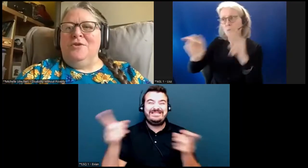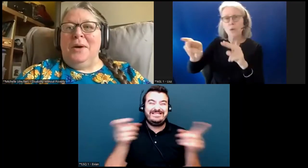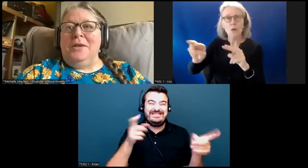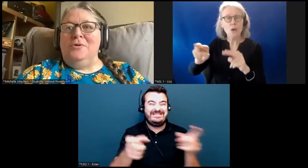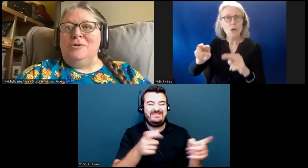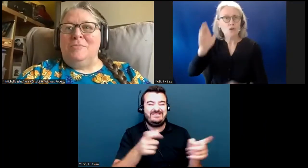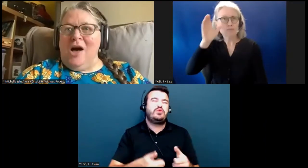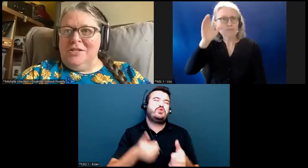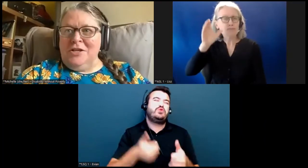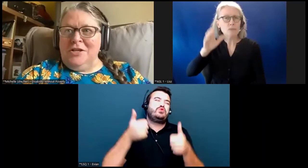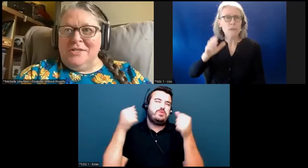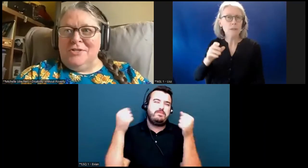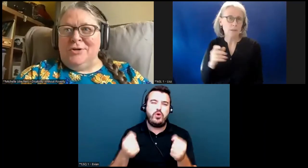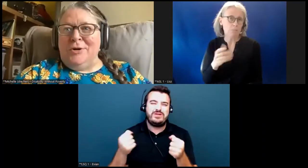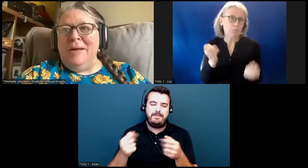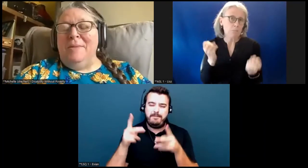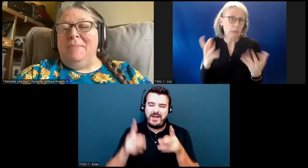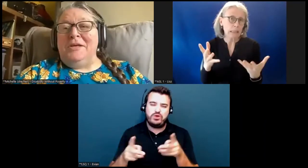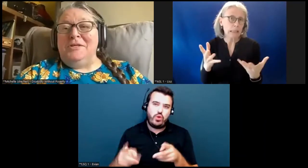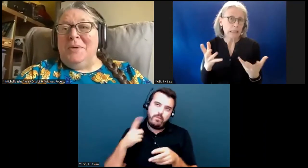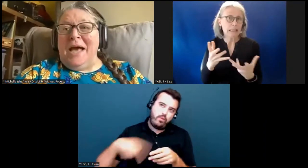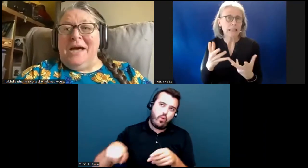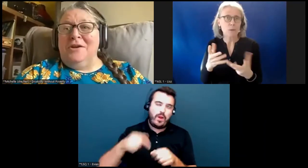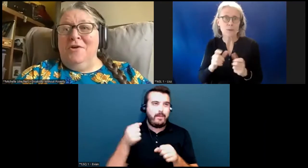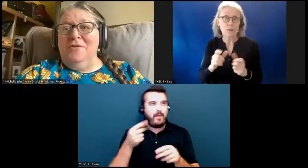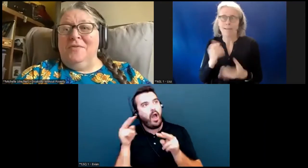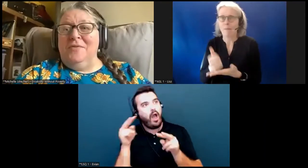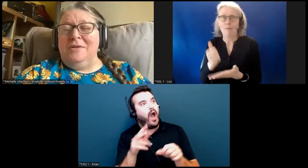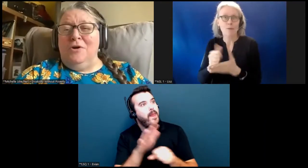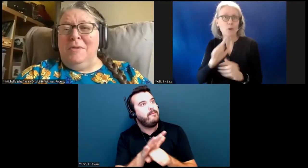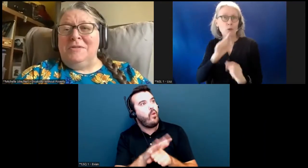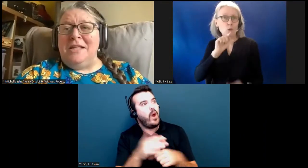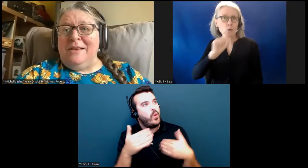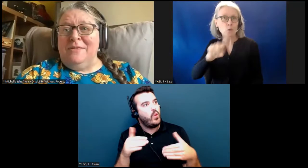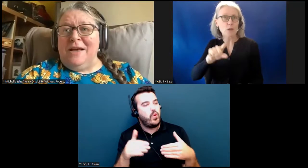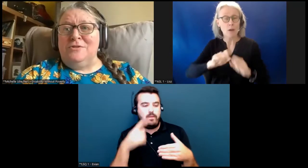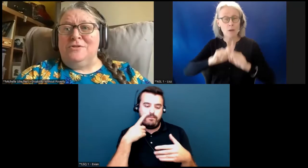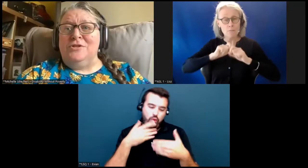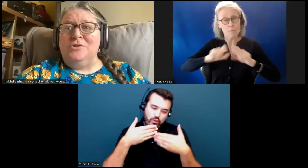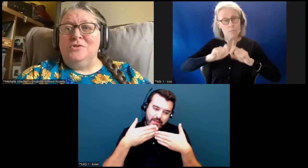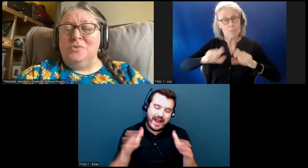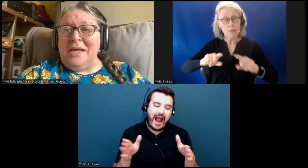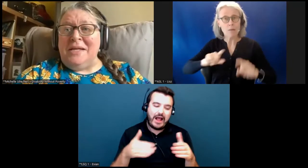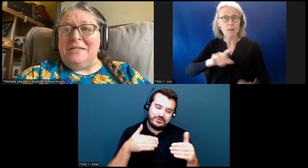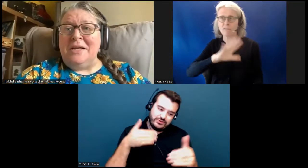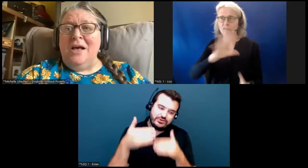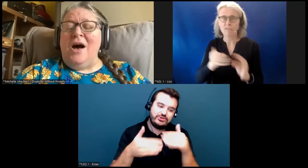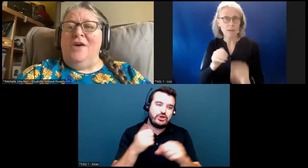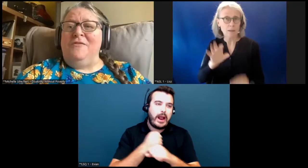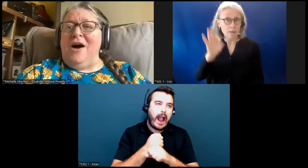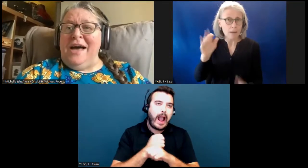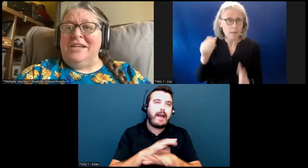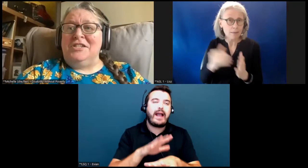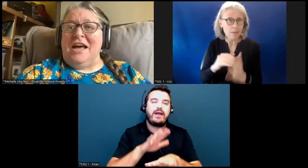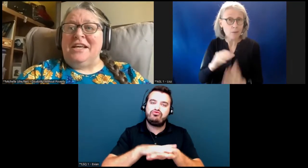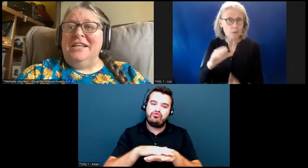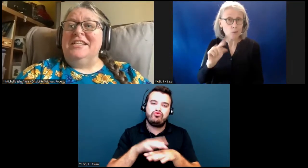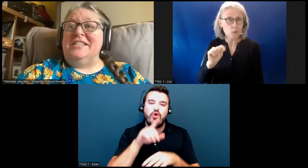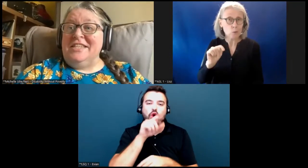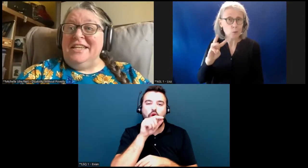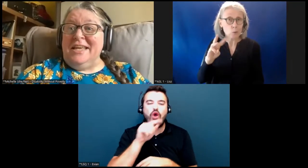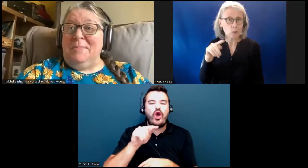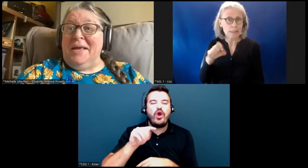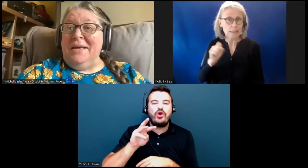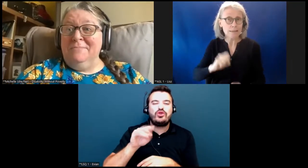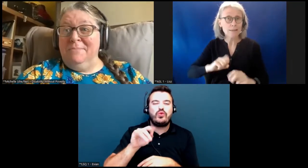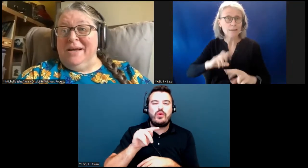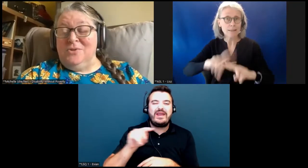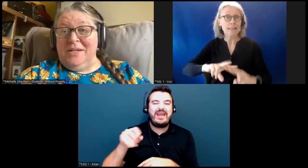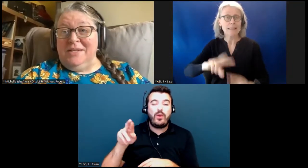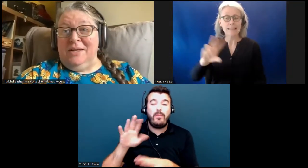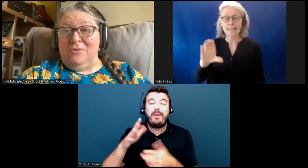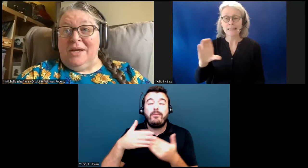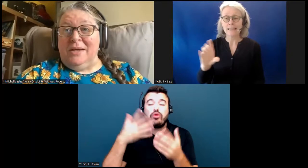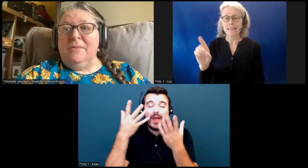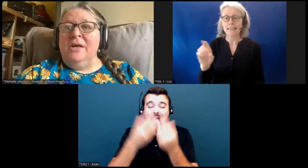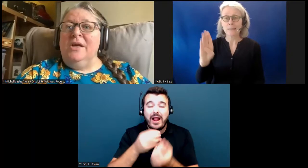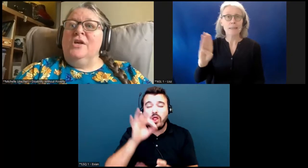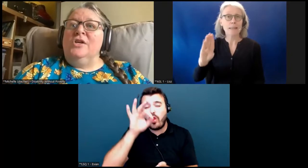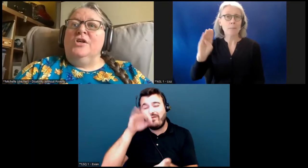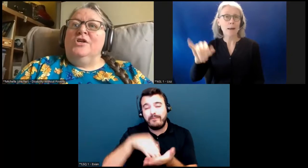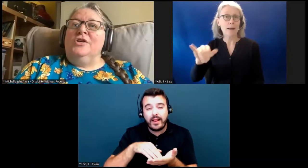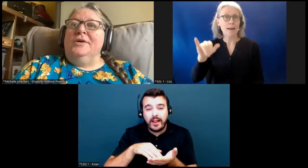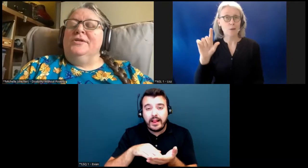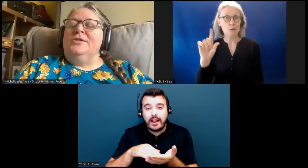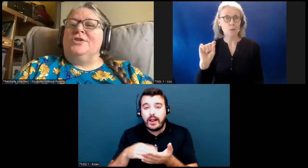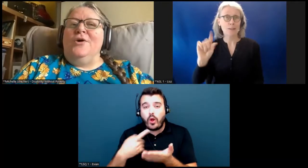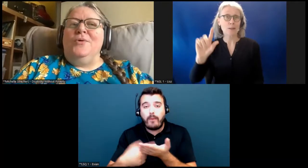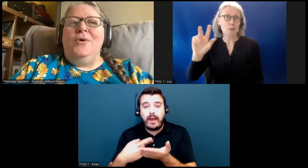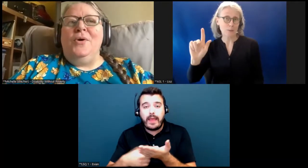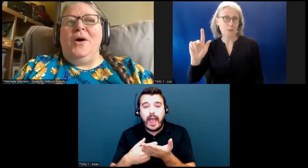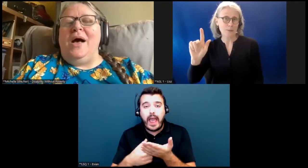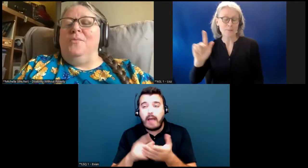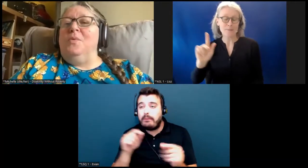KNOW PART ON OUR TWITTER BECAUSE WE HAD ALMOST 9,000 TWEETS OF OUR HASH TAG, CDB BY 23. WE